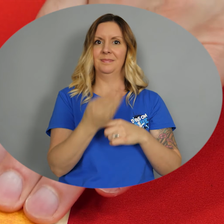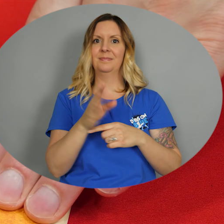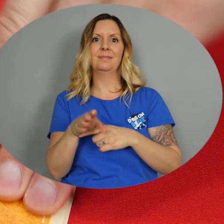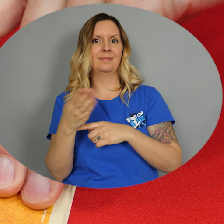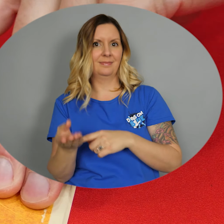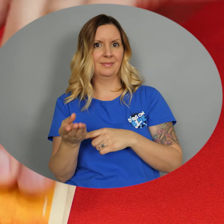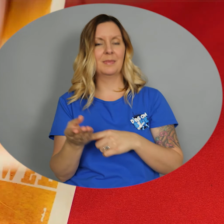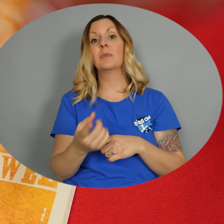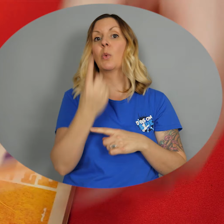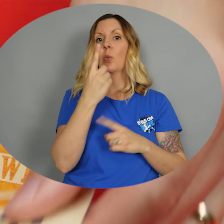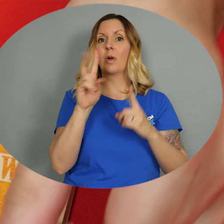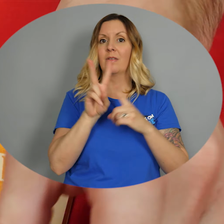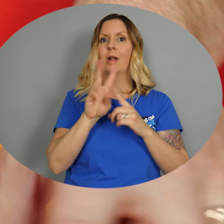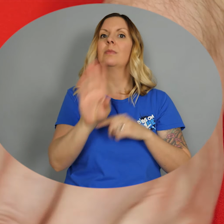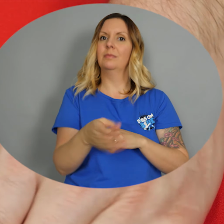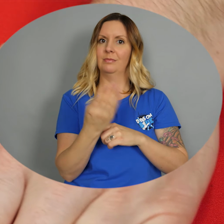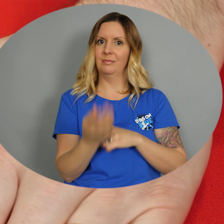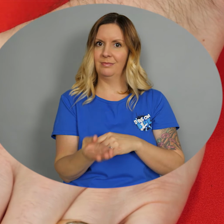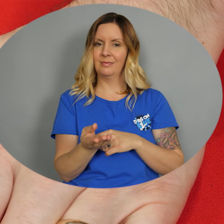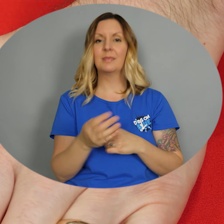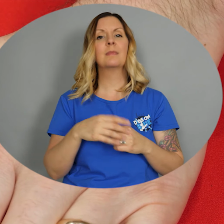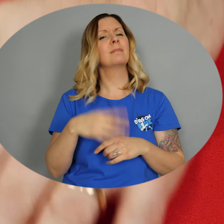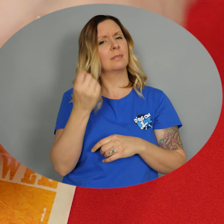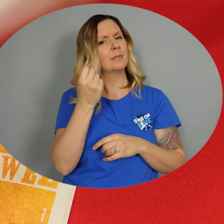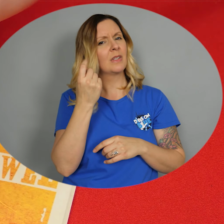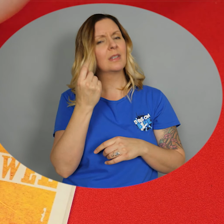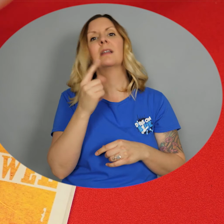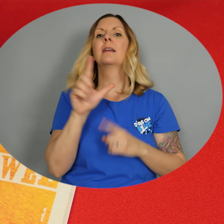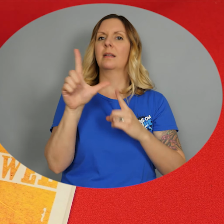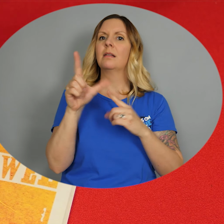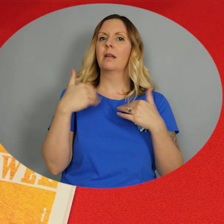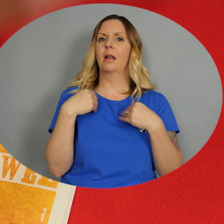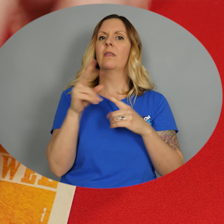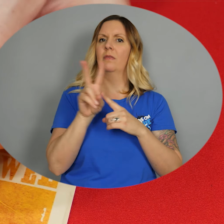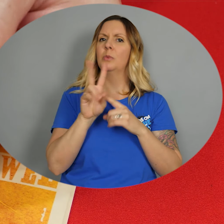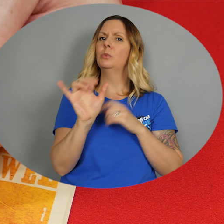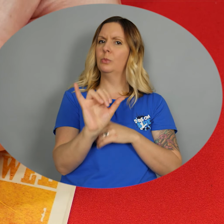1 vowel from the vowel deck - and just so you know, there are also vowels in the letter